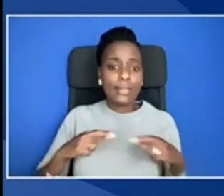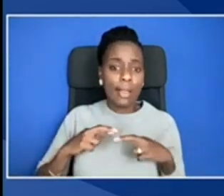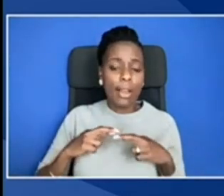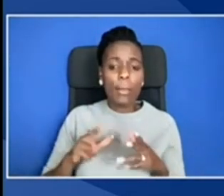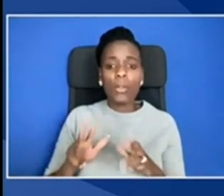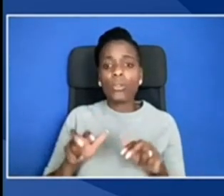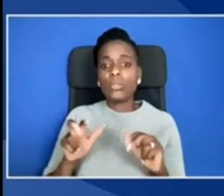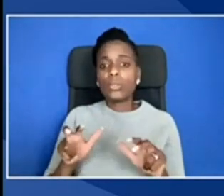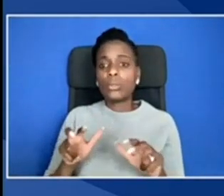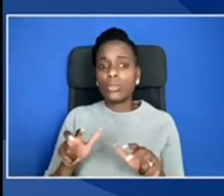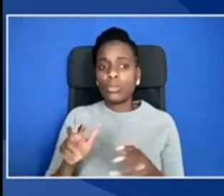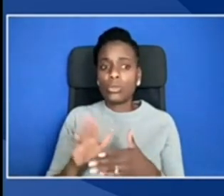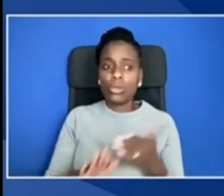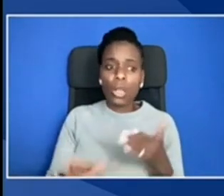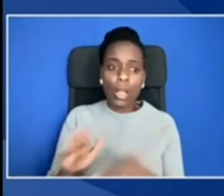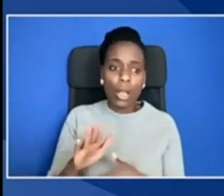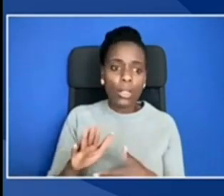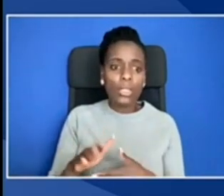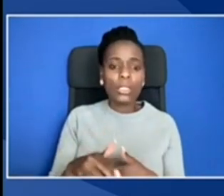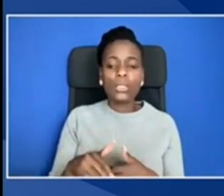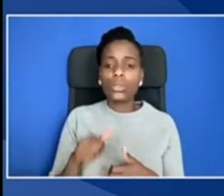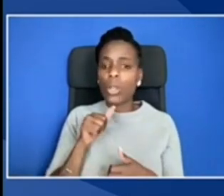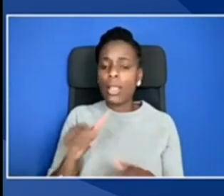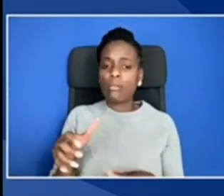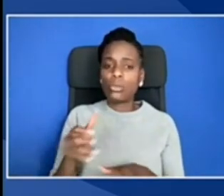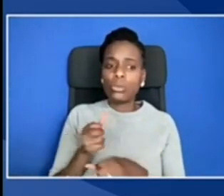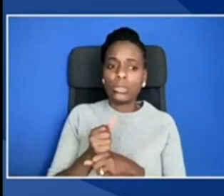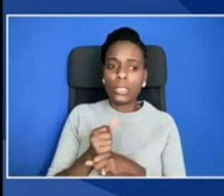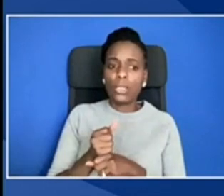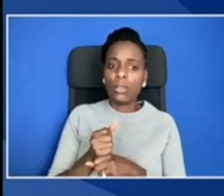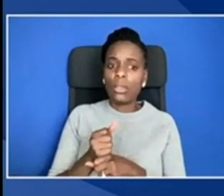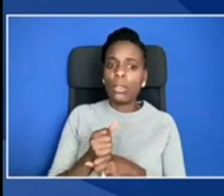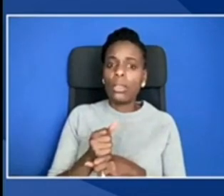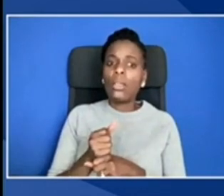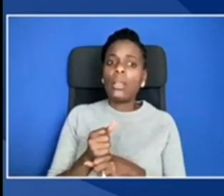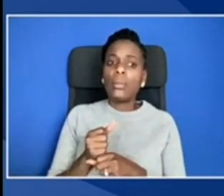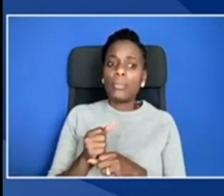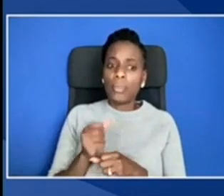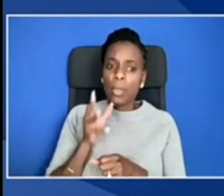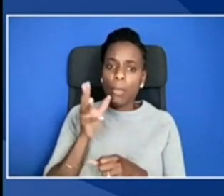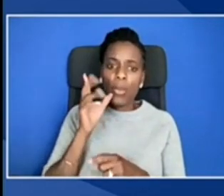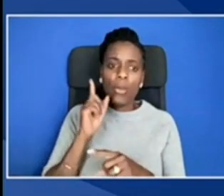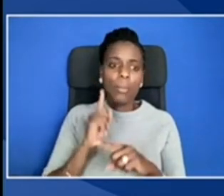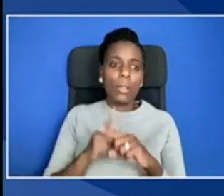take on Parent PLUS Loans or prevent their children from taking on loans, that they could do other things that we define as